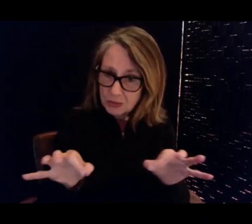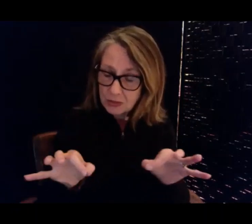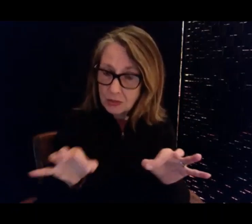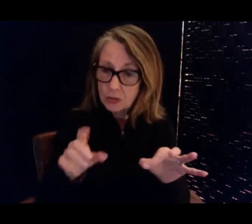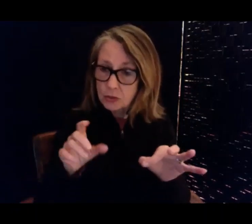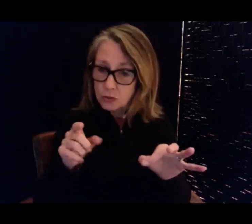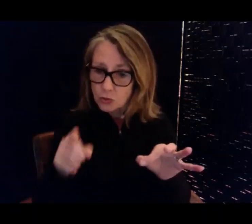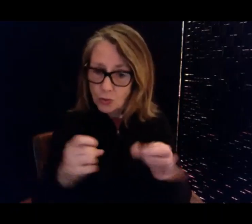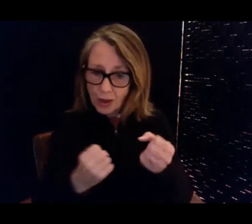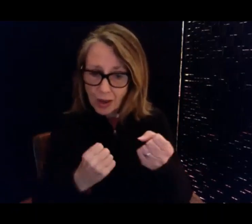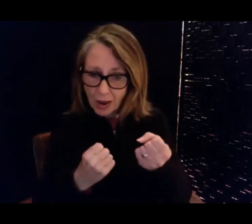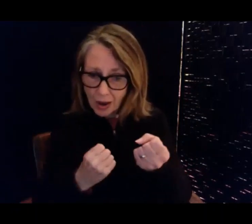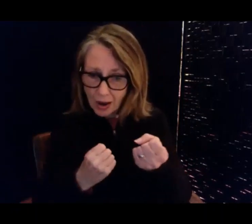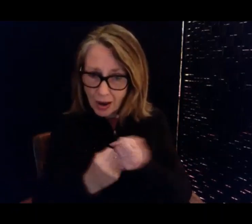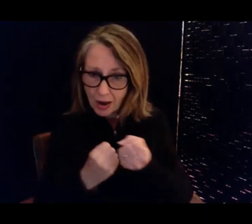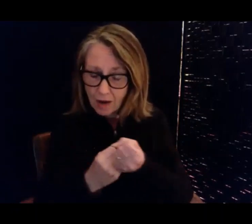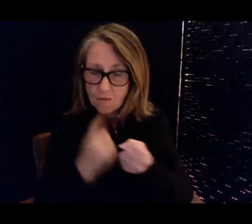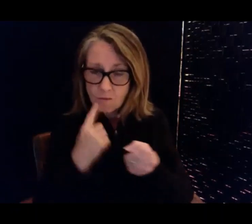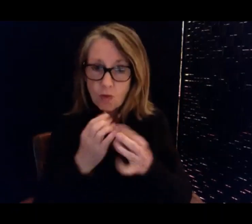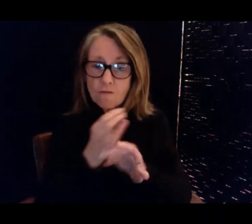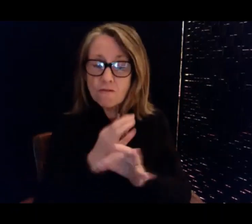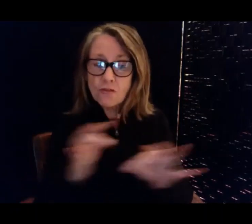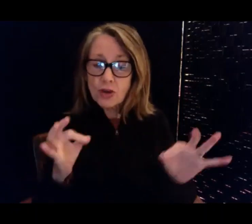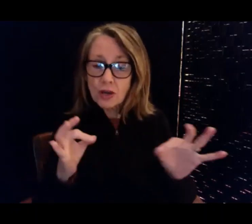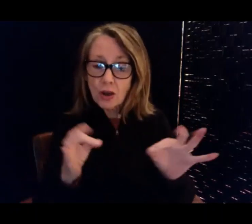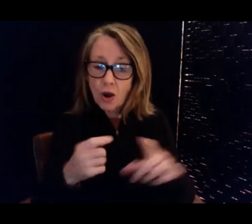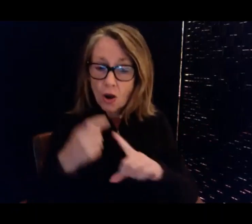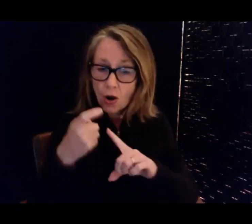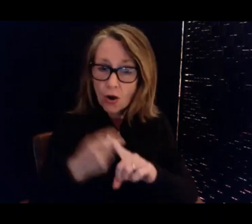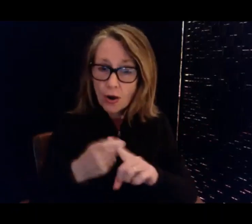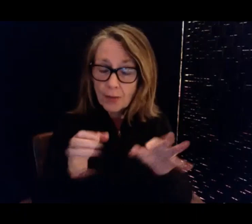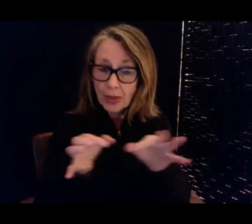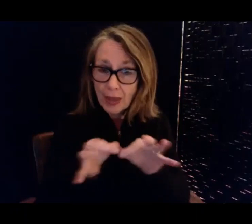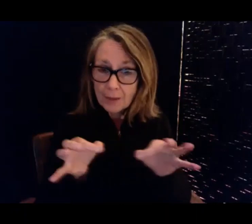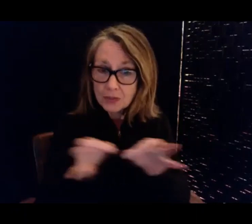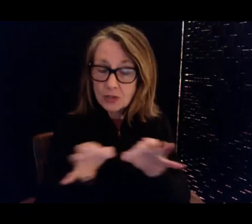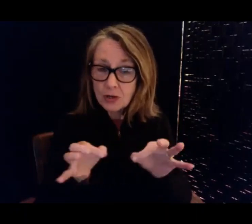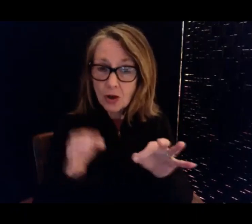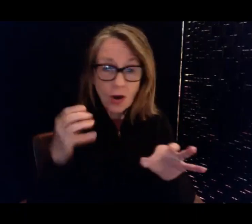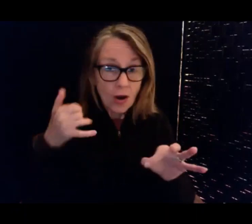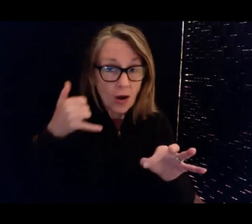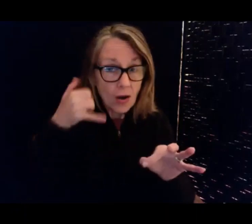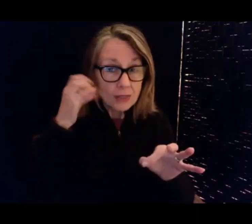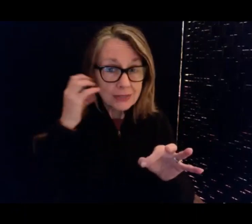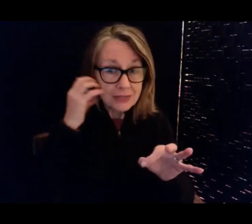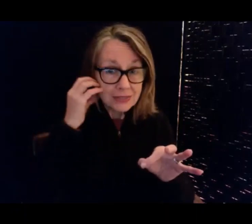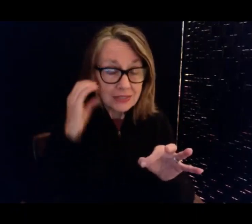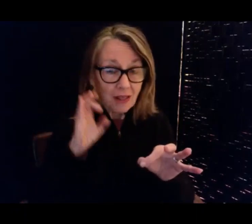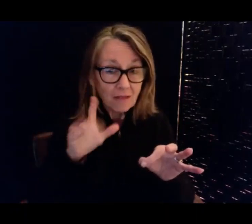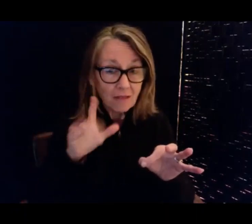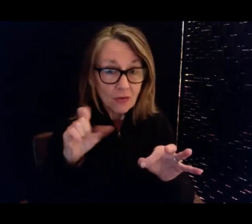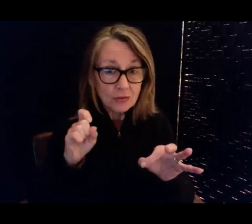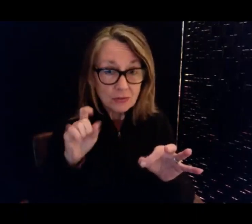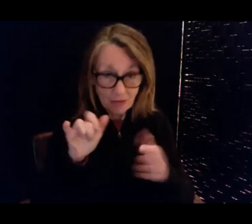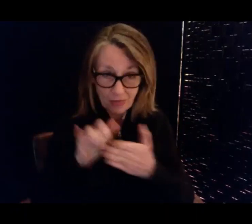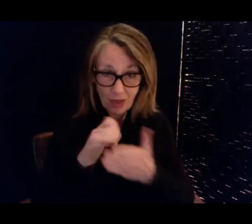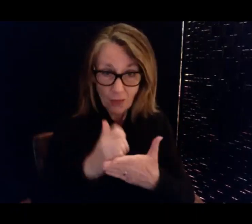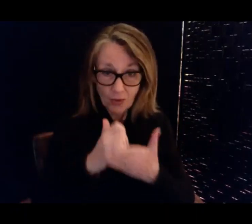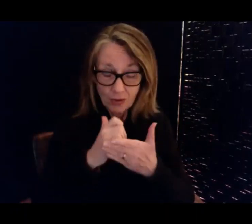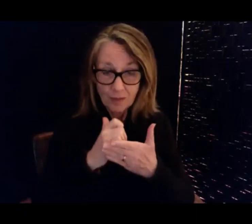free automatic captioning on cellphones that would help me a lot? so yes I will say